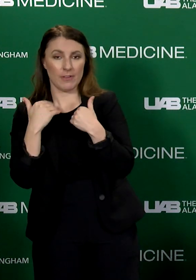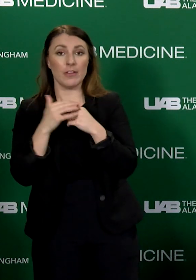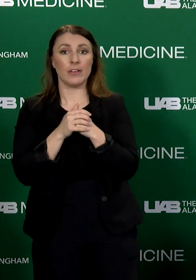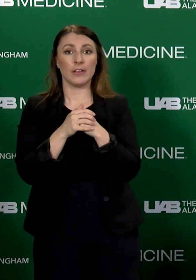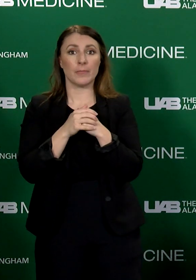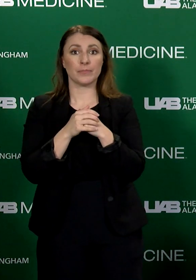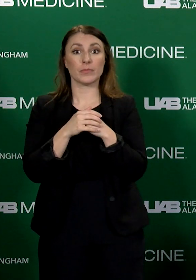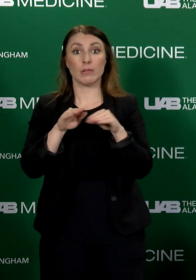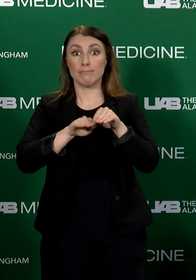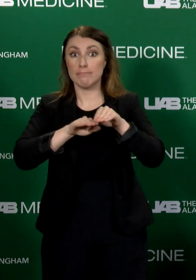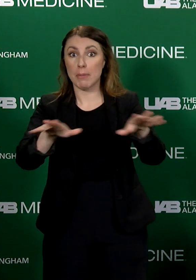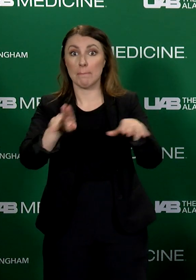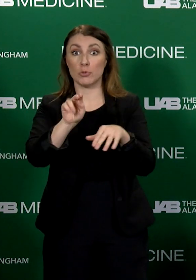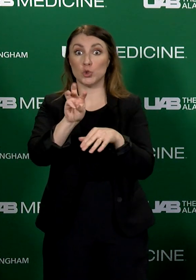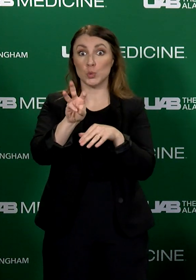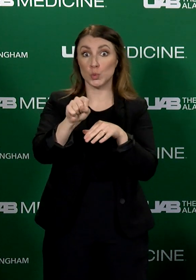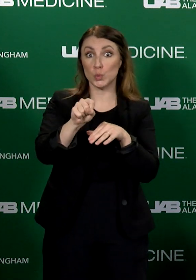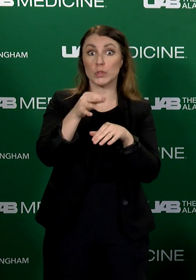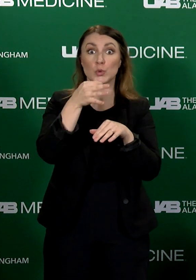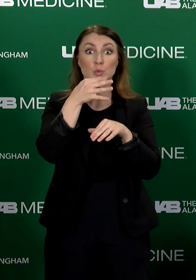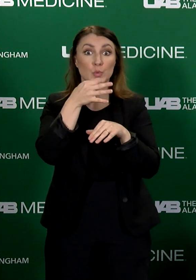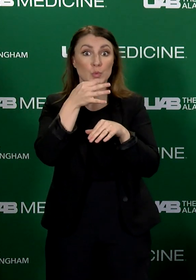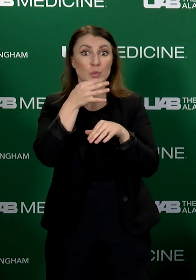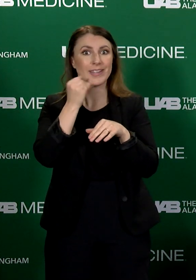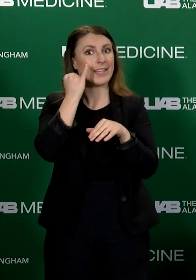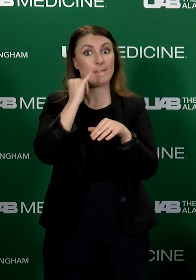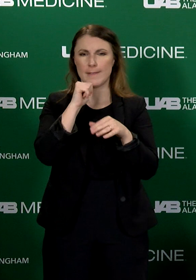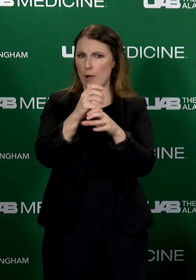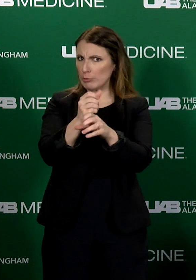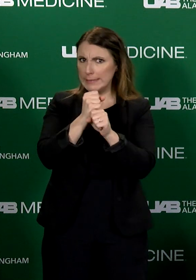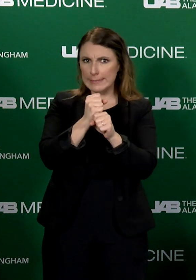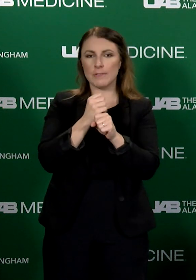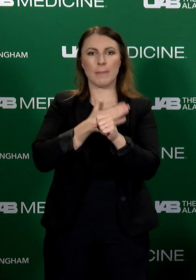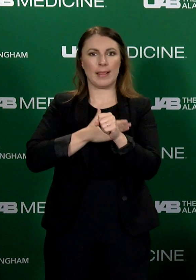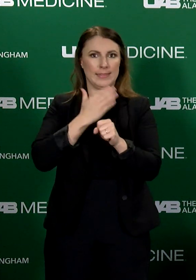the next 30 minutes or so please let myself or Tyler Greer T Greer